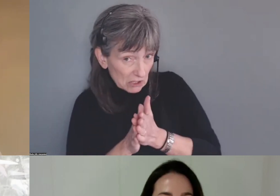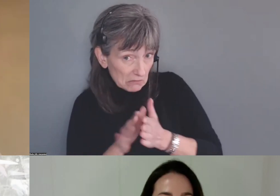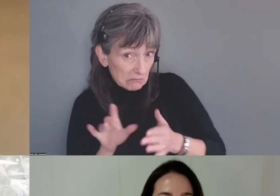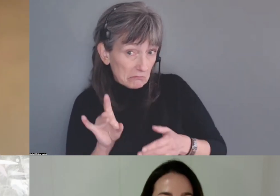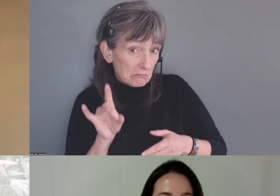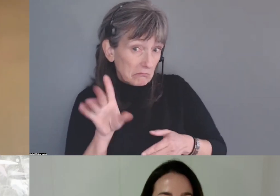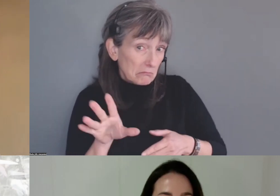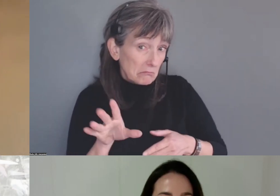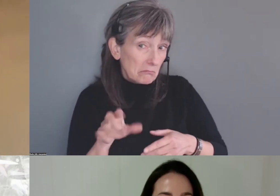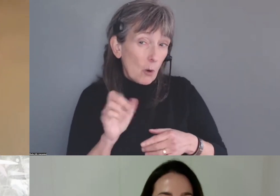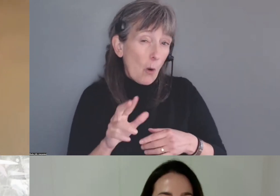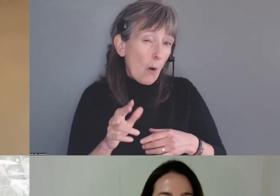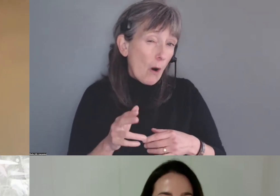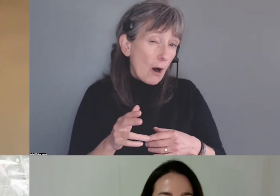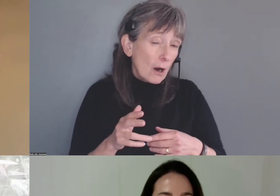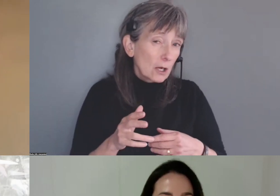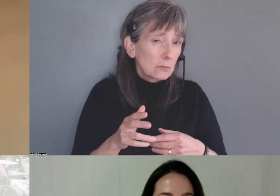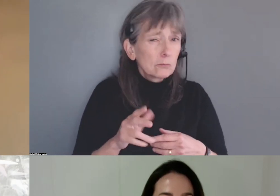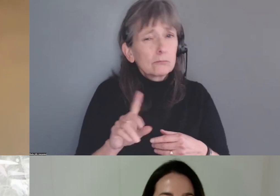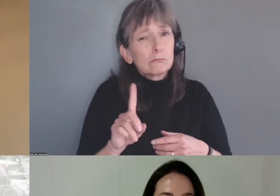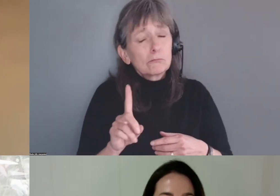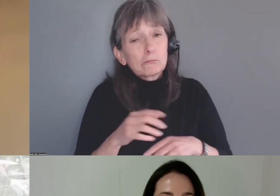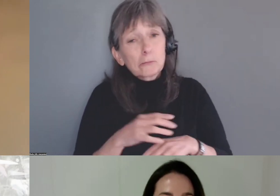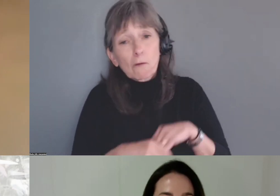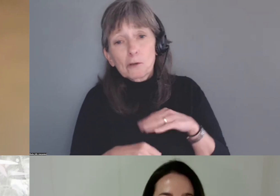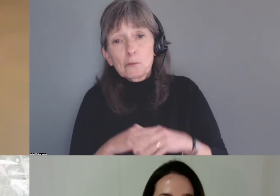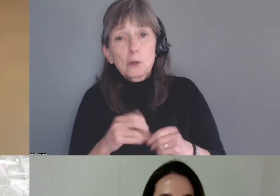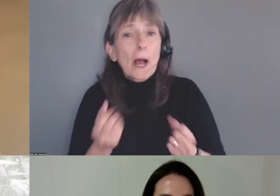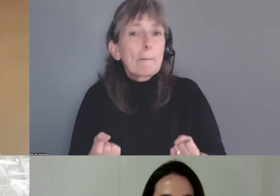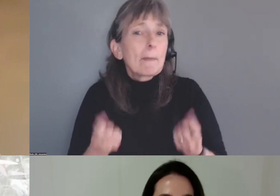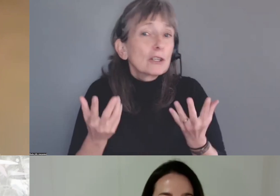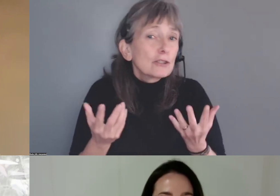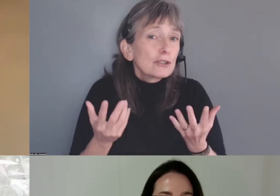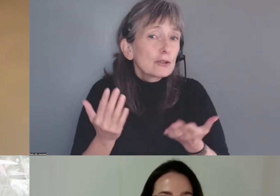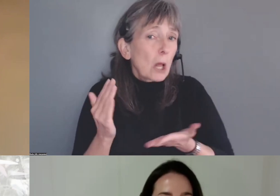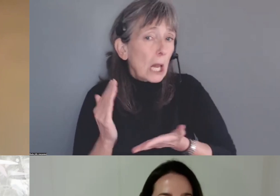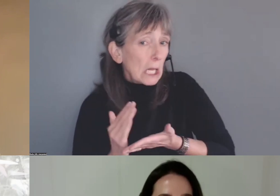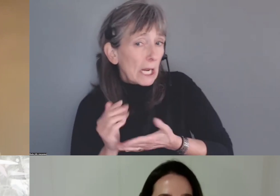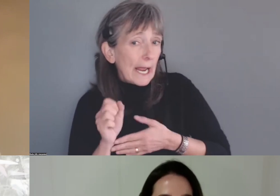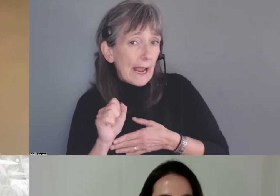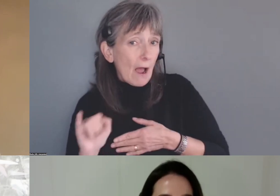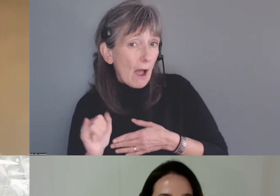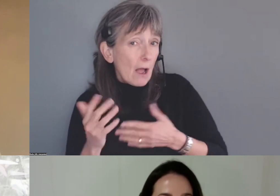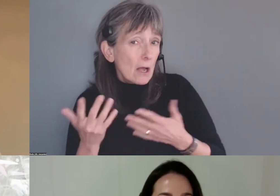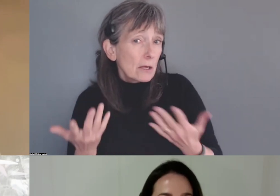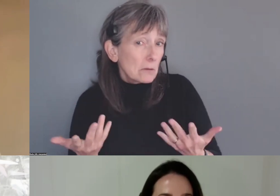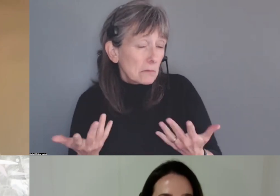you would feel comfortable with and then this is something that we are interested in testing